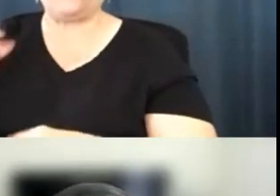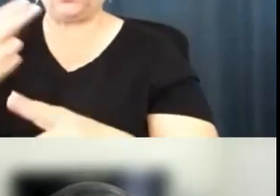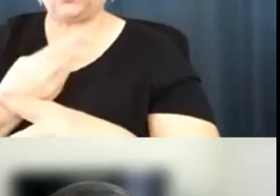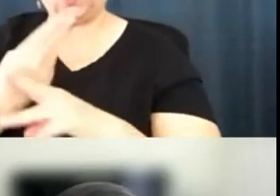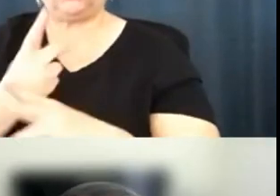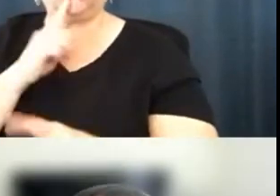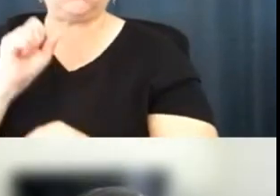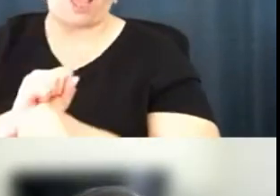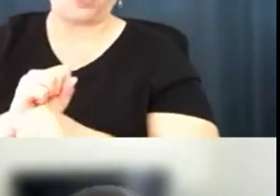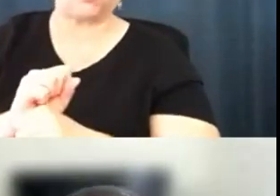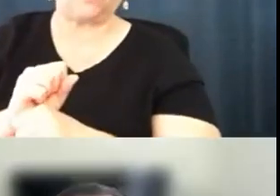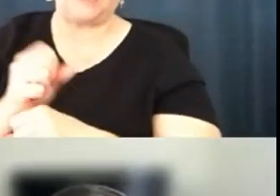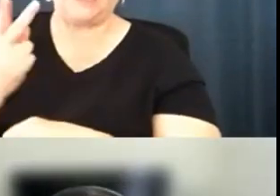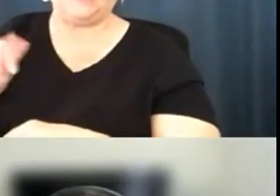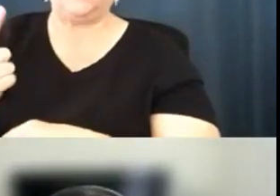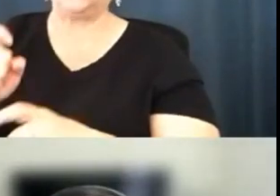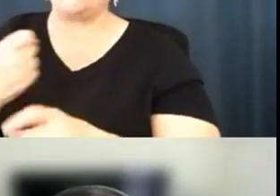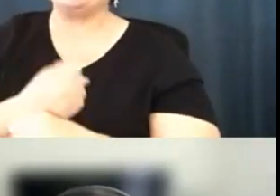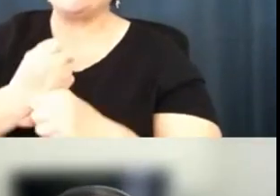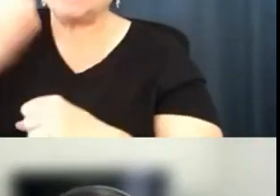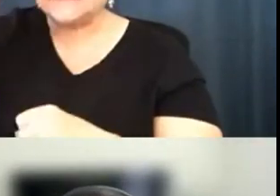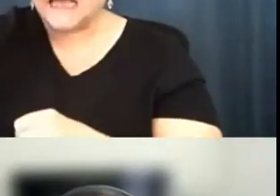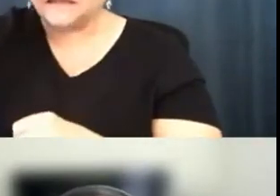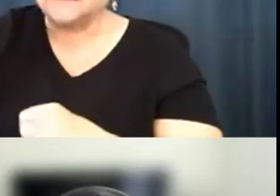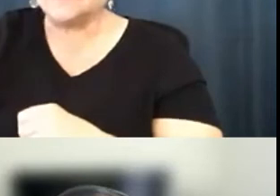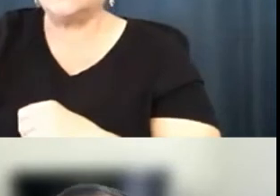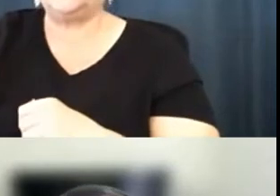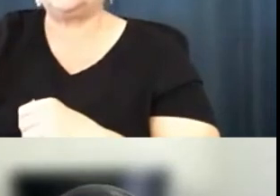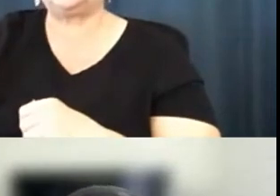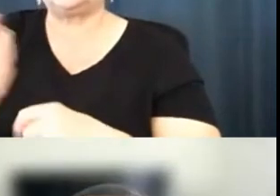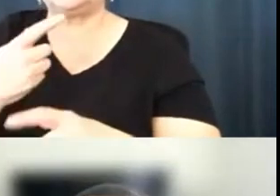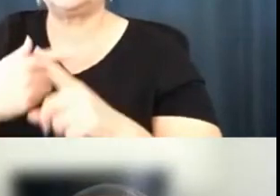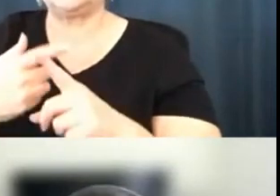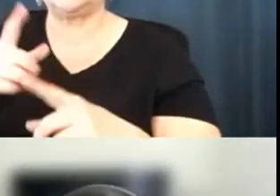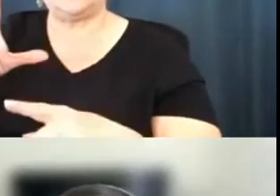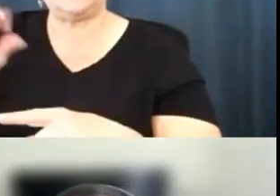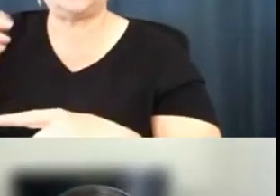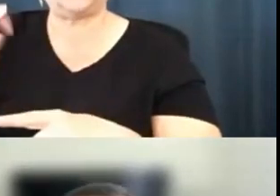But they should be logical, and to be logical, they should be short they should be relatively short.